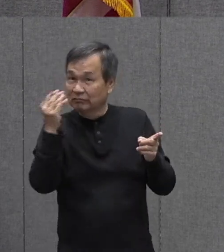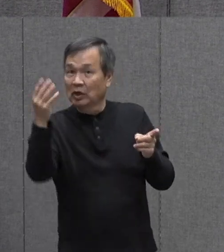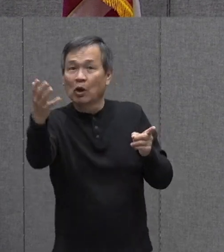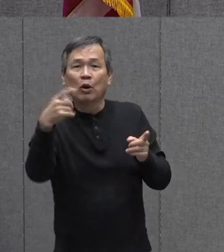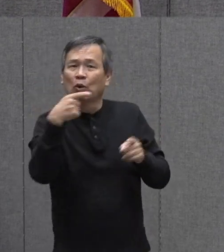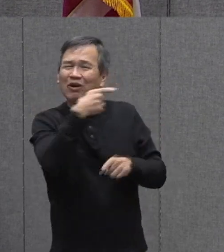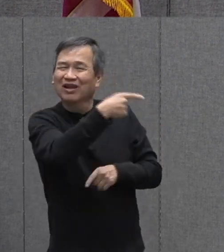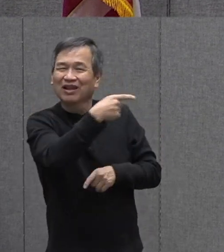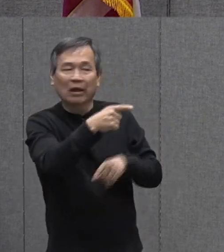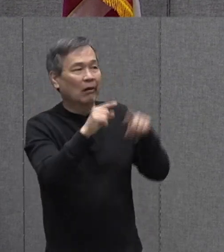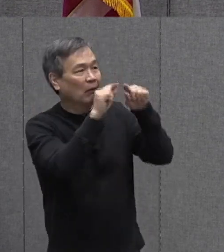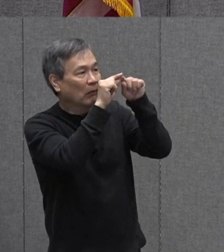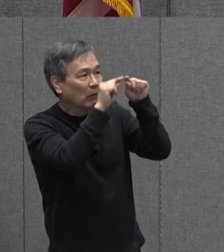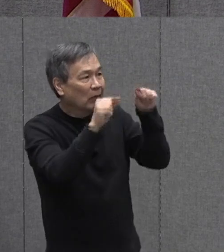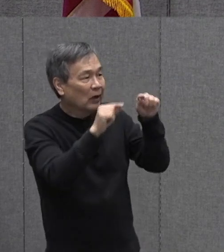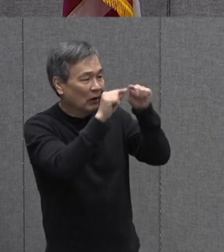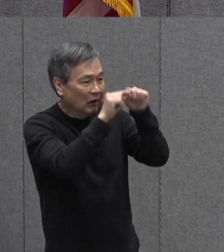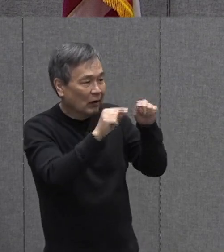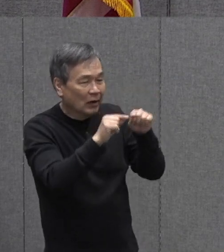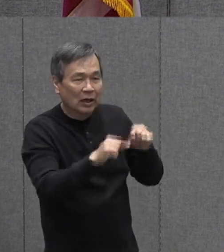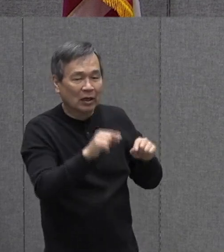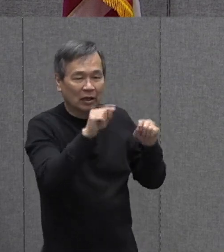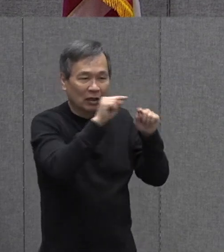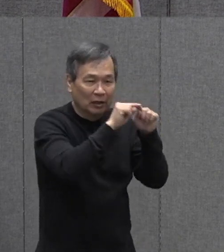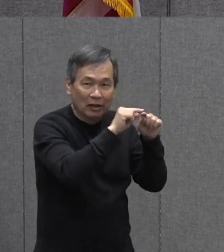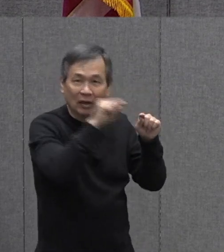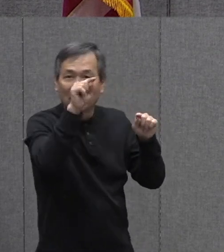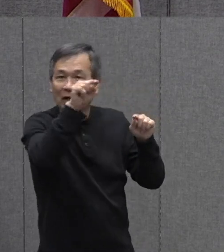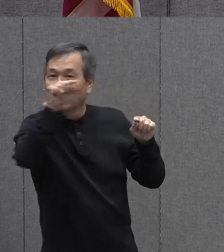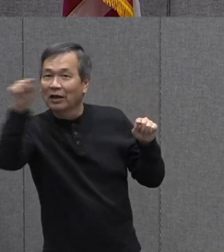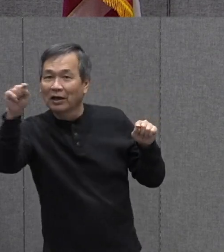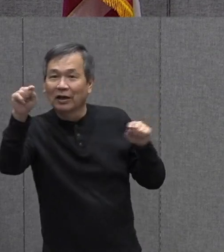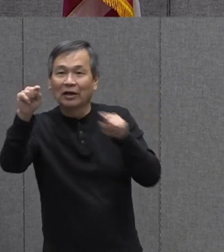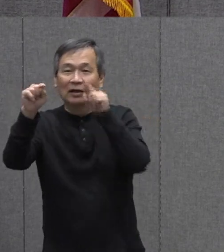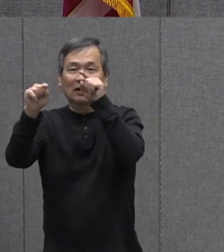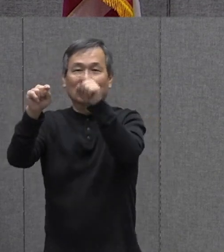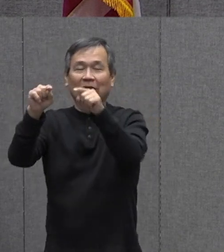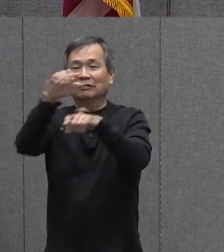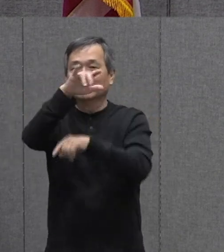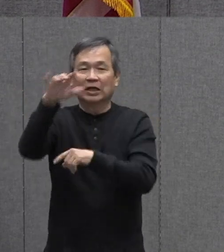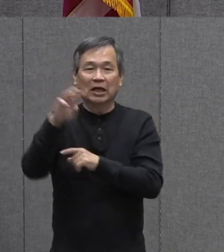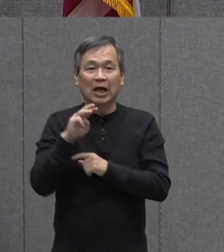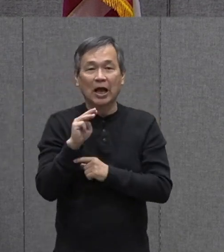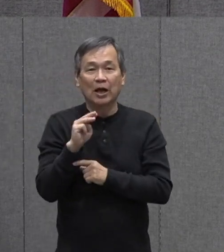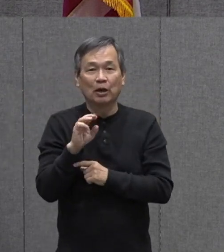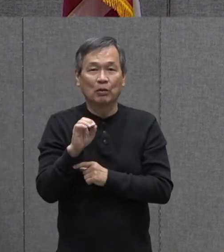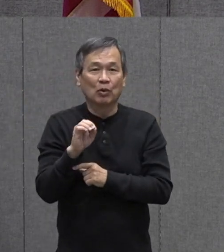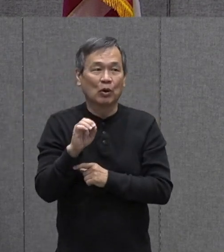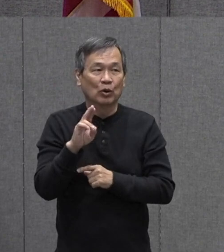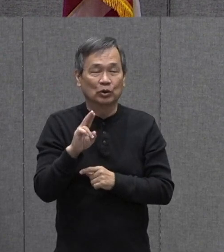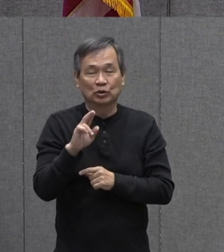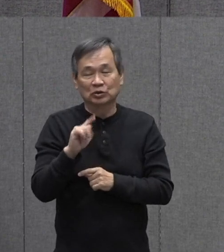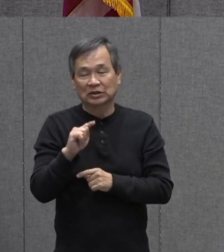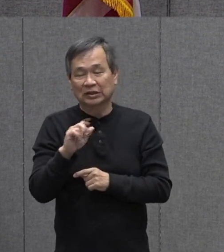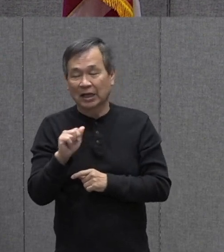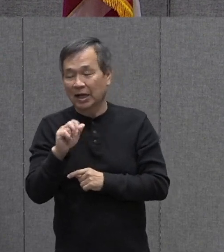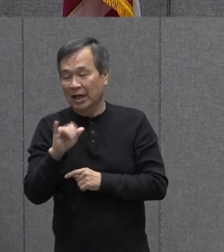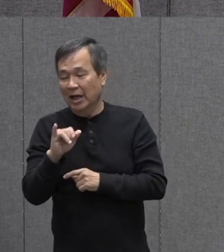M-o-u-n-t-a-i-n-s. And I kept my blue,